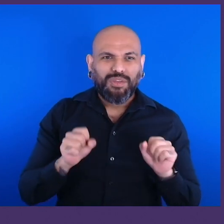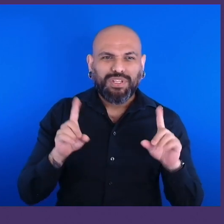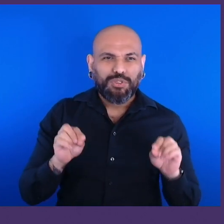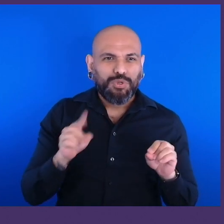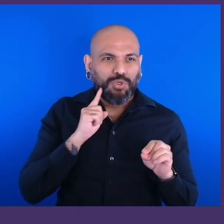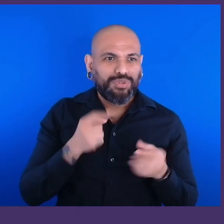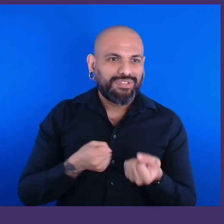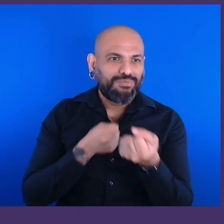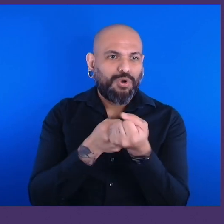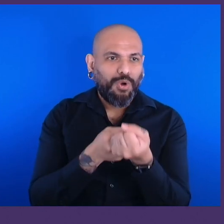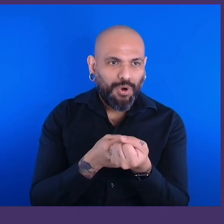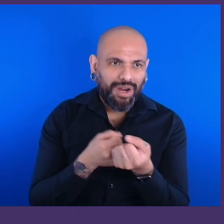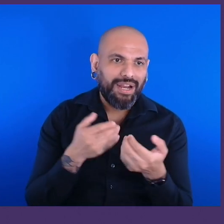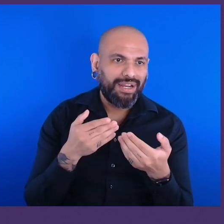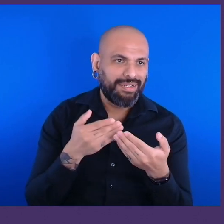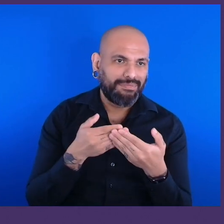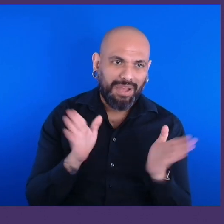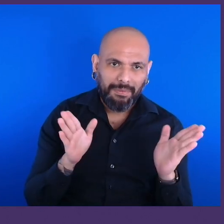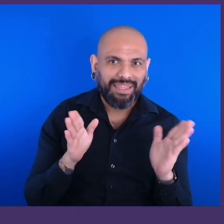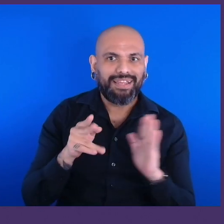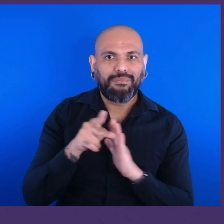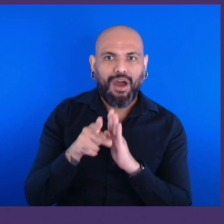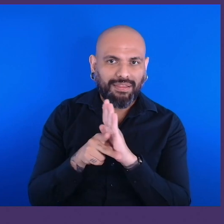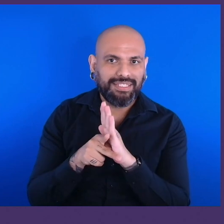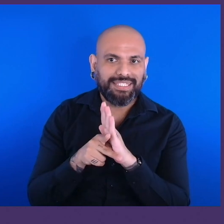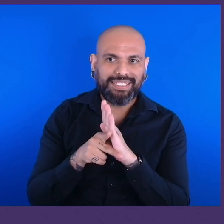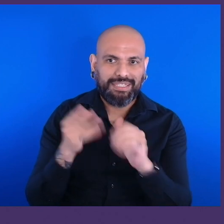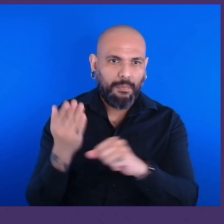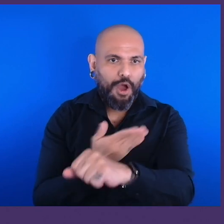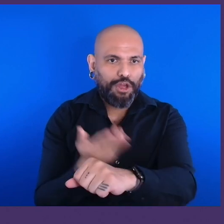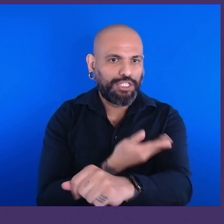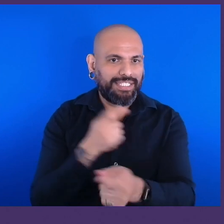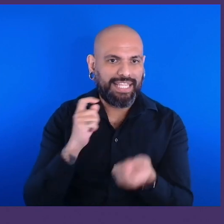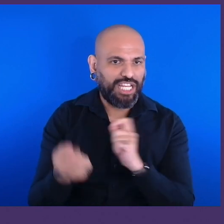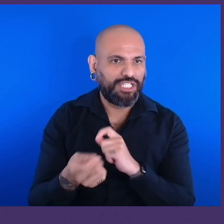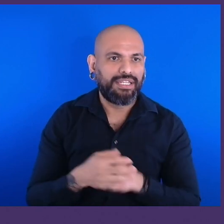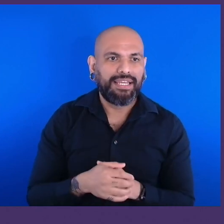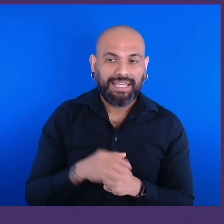What do you want people to do? Daniel, I'll ask you to start us off.